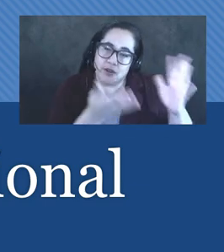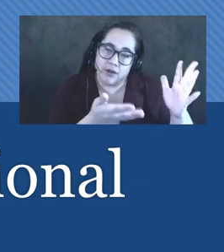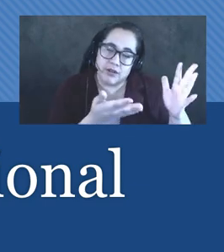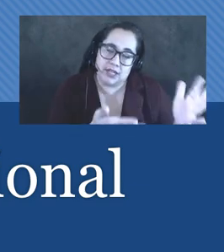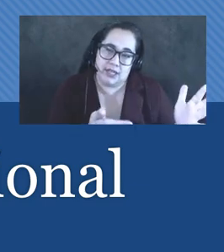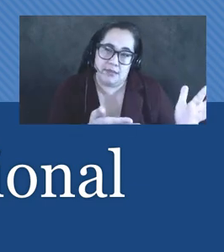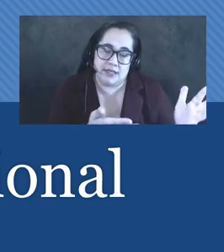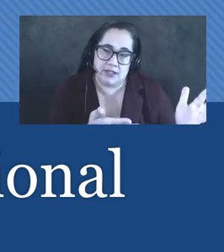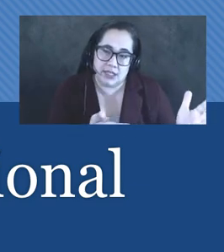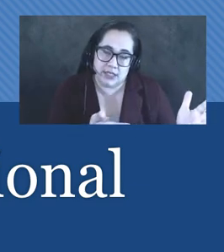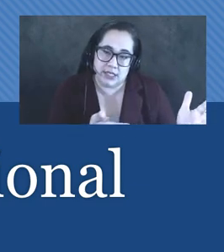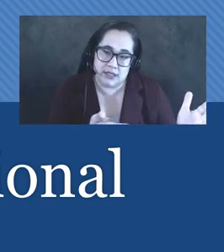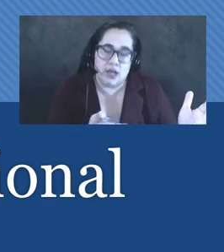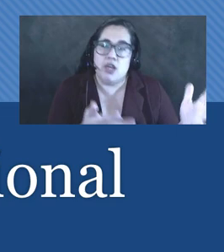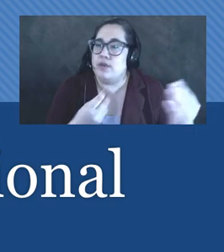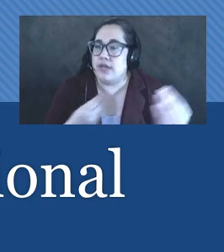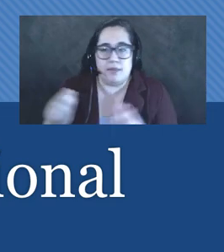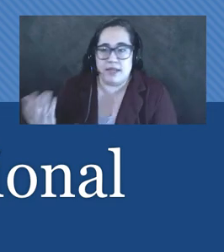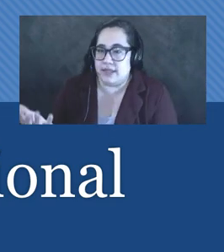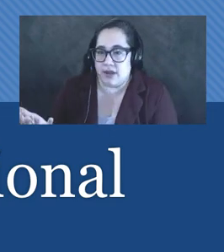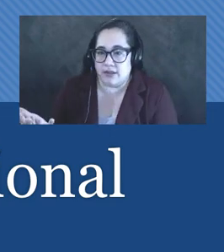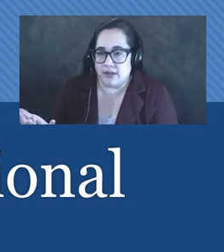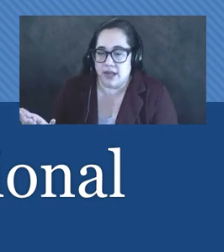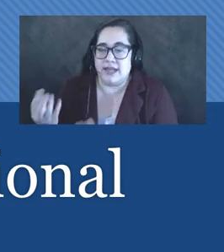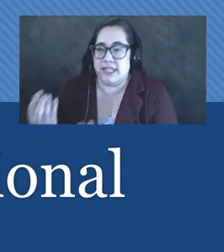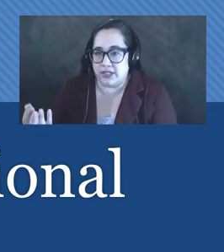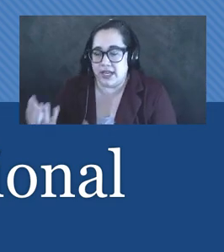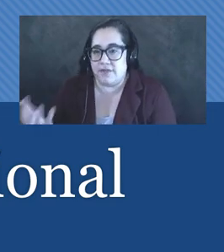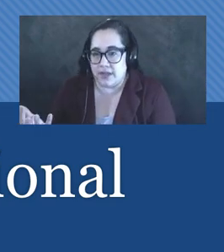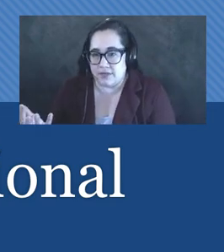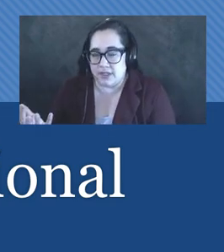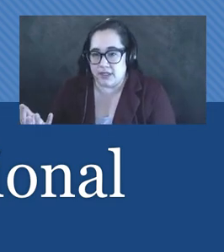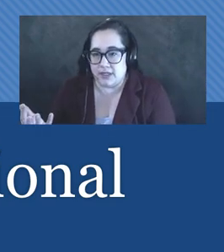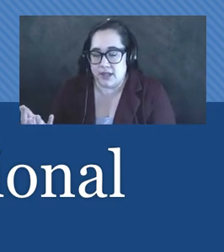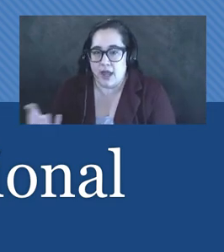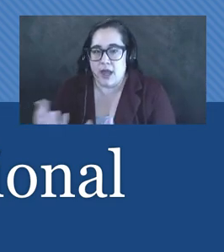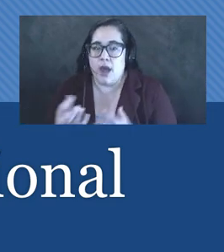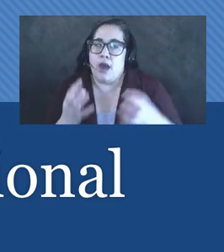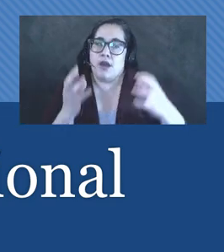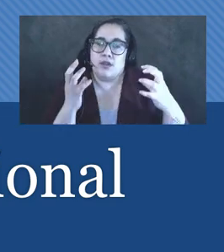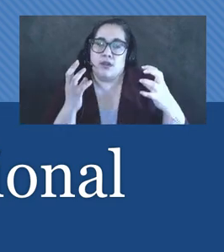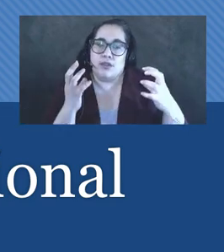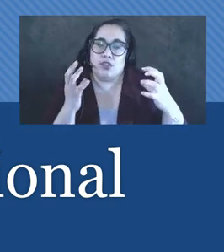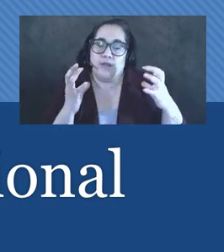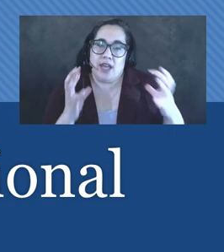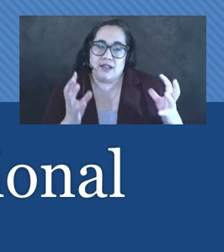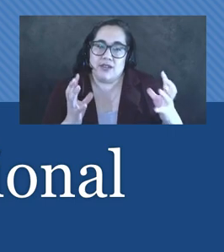don't understand that message clearly you can't pass it on clearly and effectively. So that's your